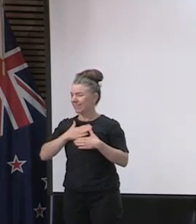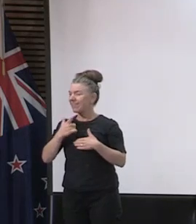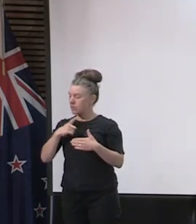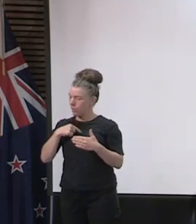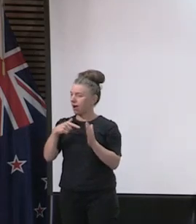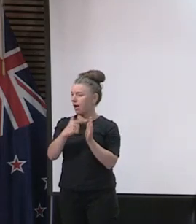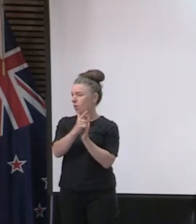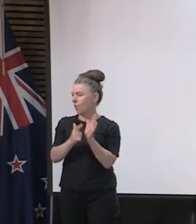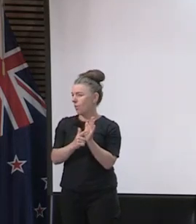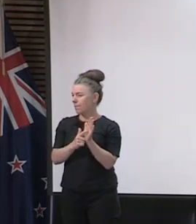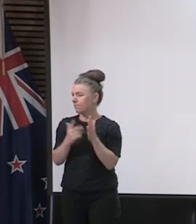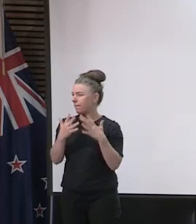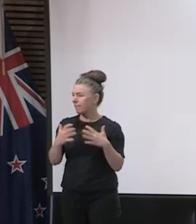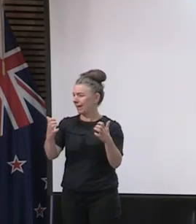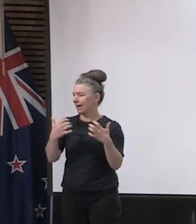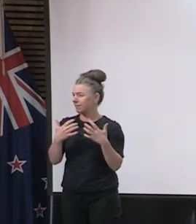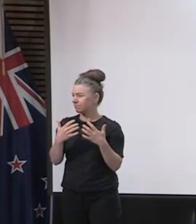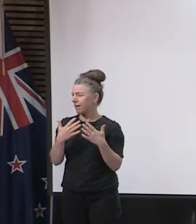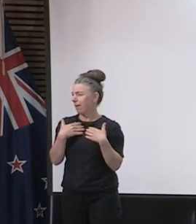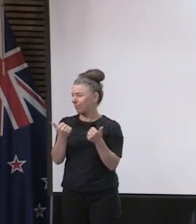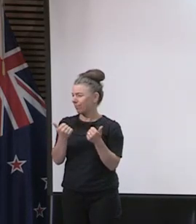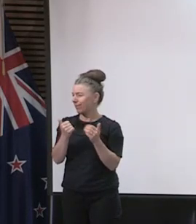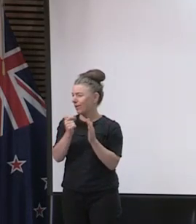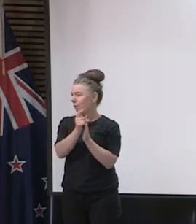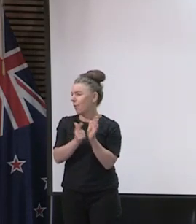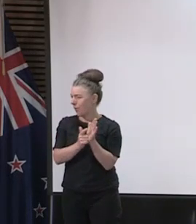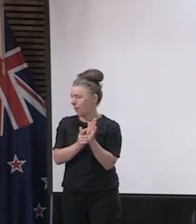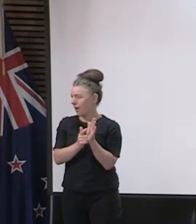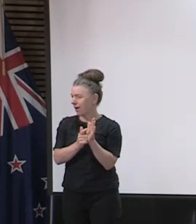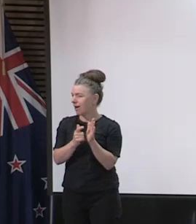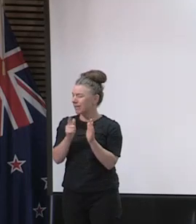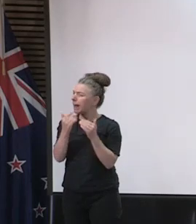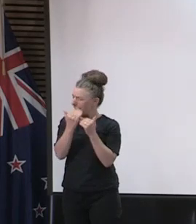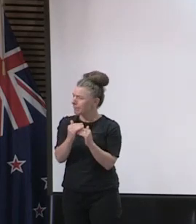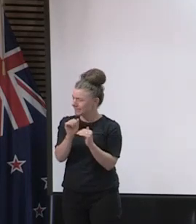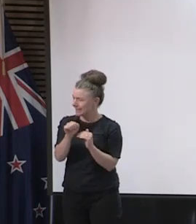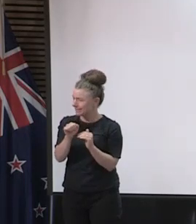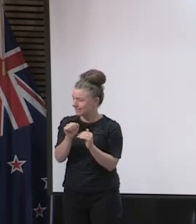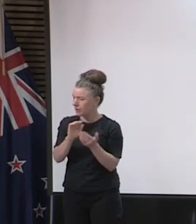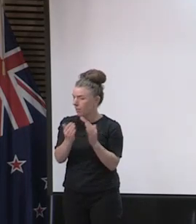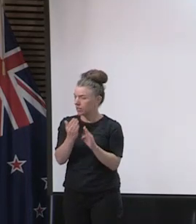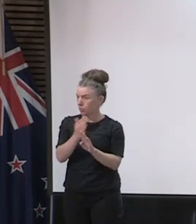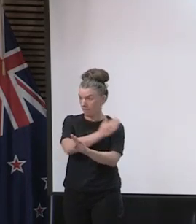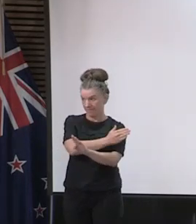people's health and their safety. So, that's what that bill provides. Simply the